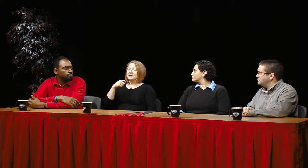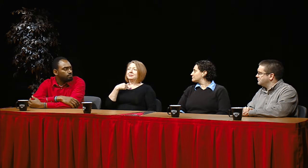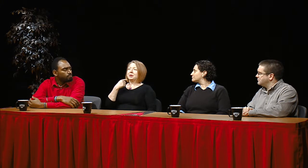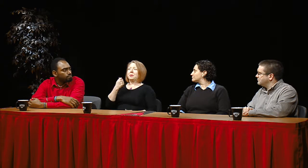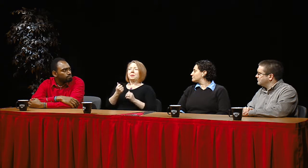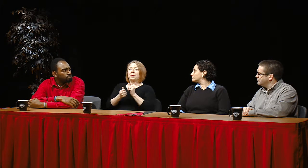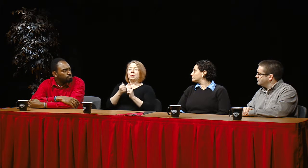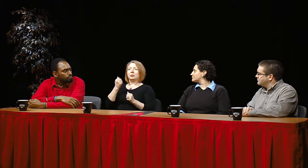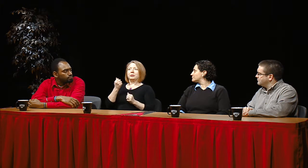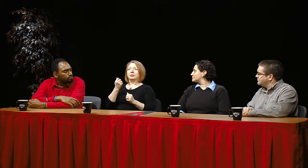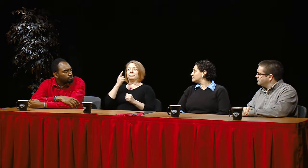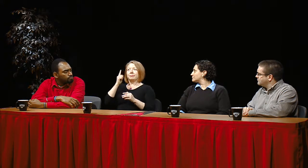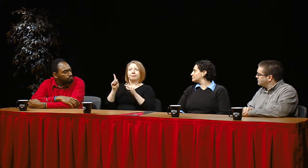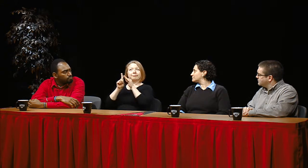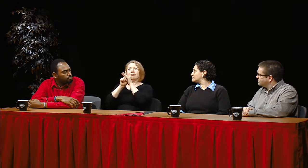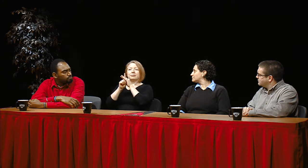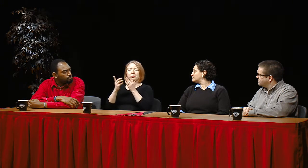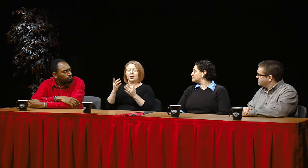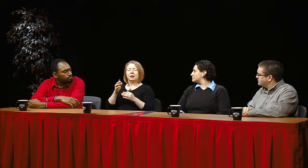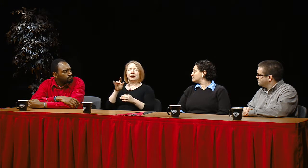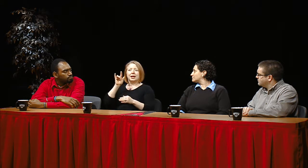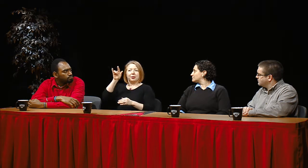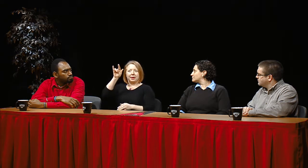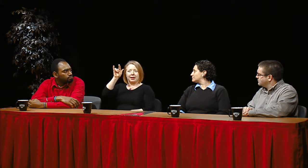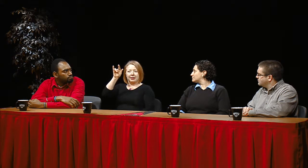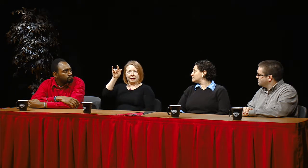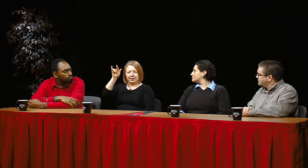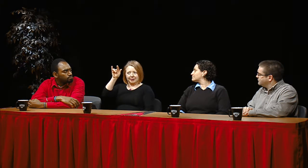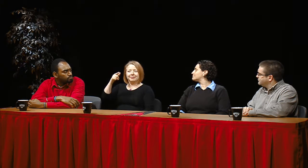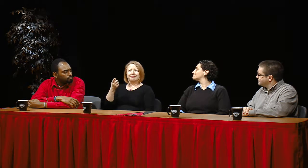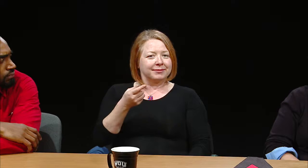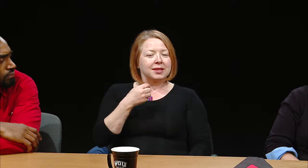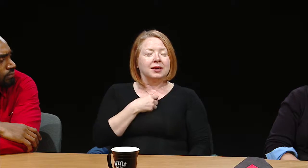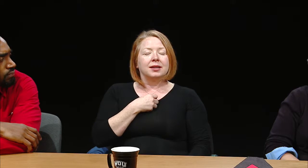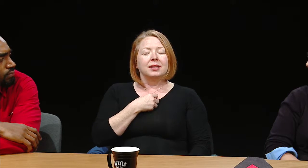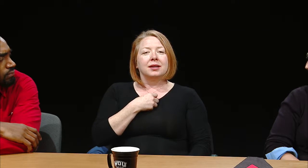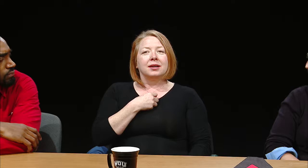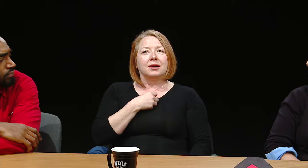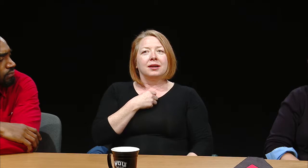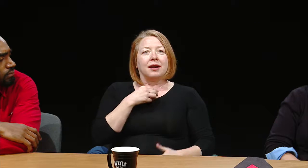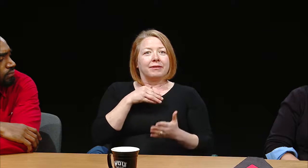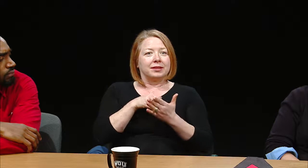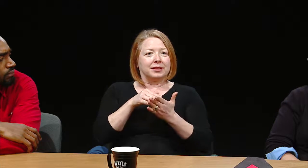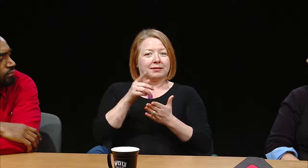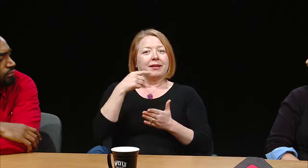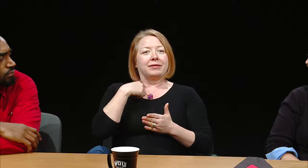but bit by bit, I think, over time you learn, um...